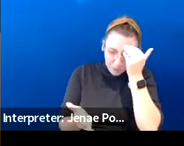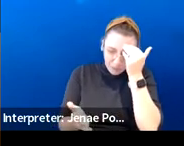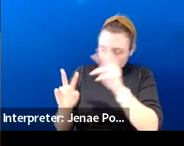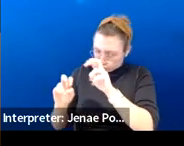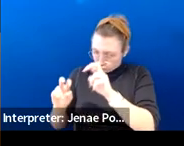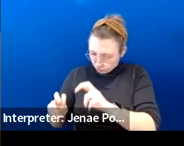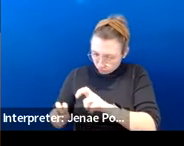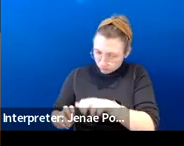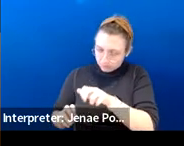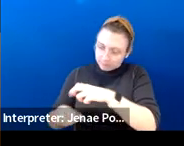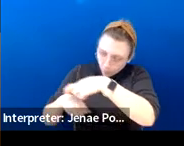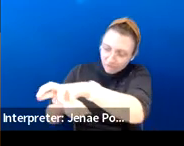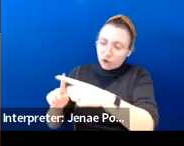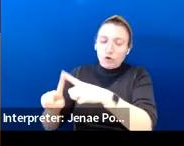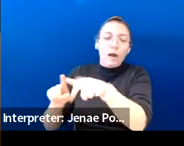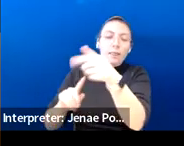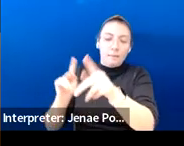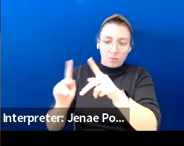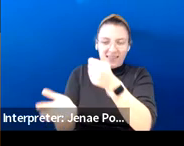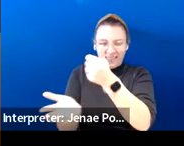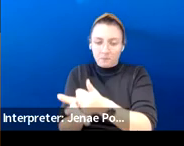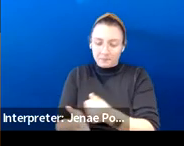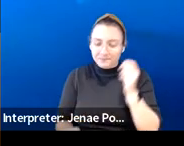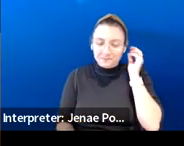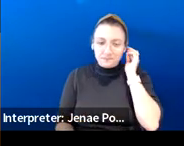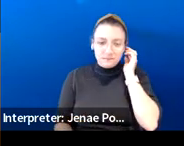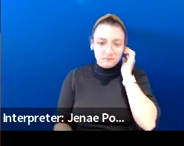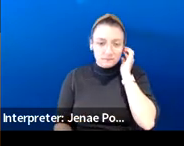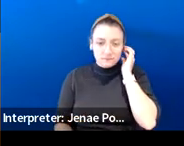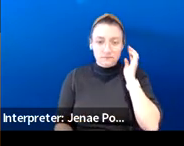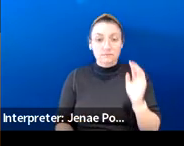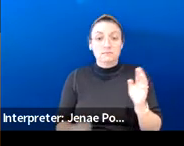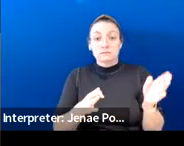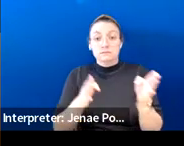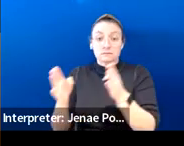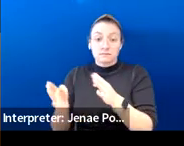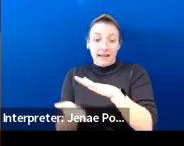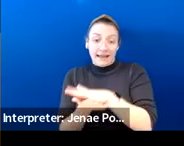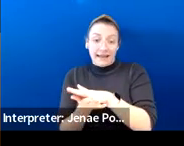to other people to help them out with their questions. Another thing is academics